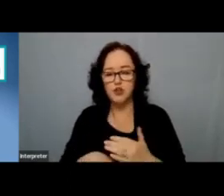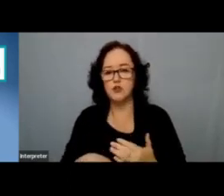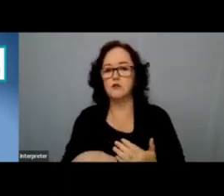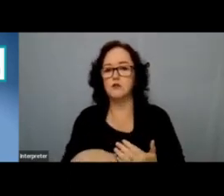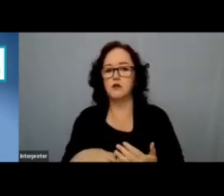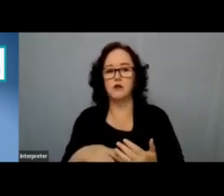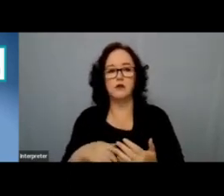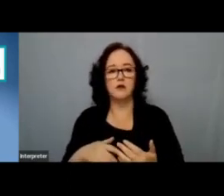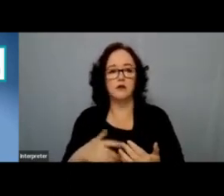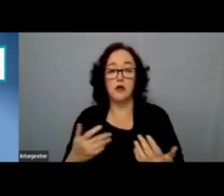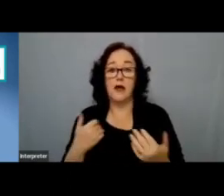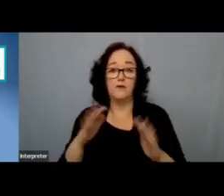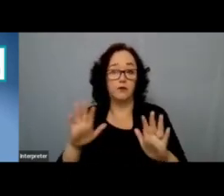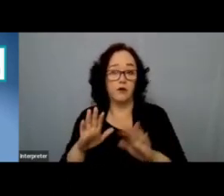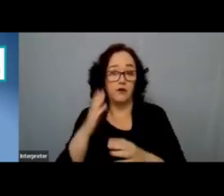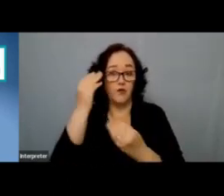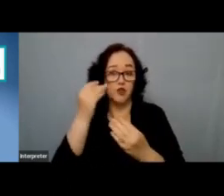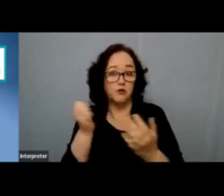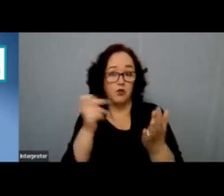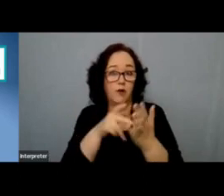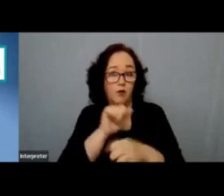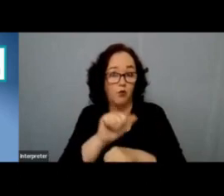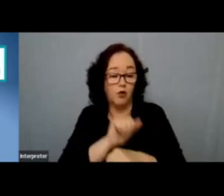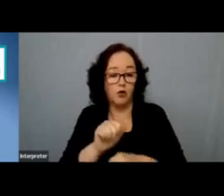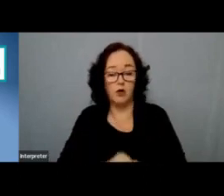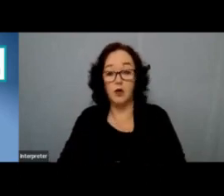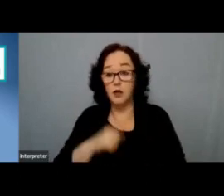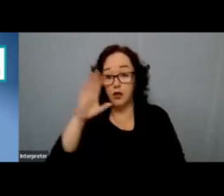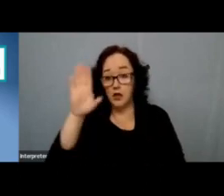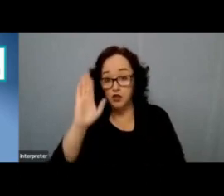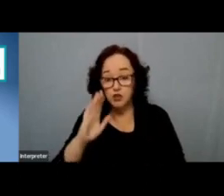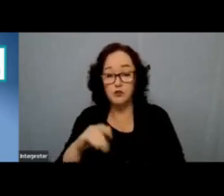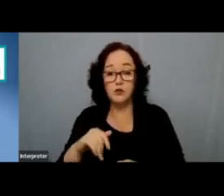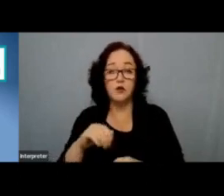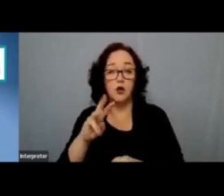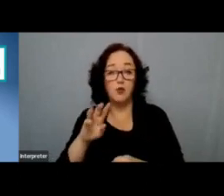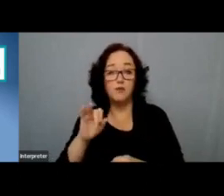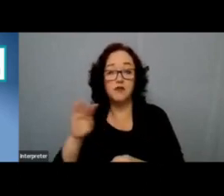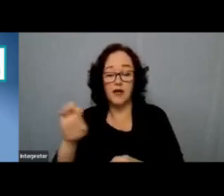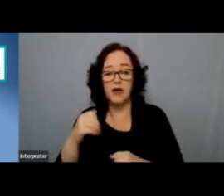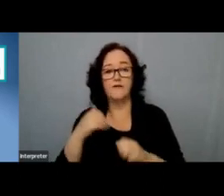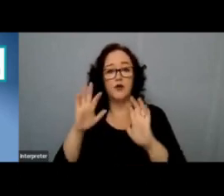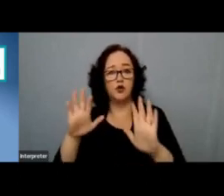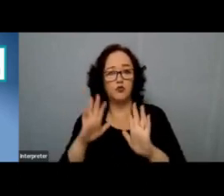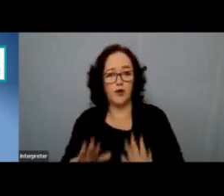returning to work. The Concussion Discussions Website has a great interview series. Brainline is a great resource